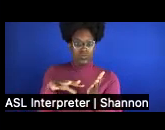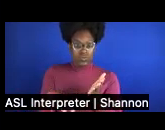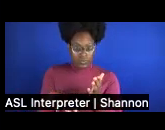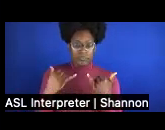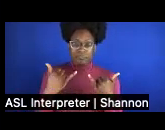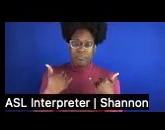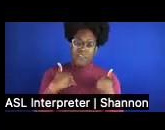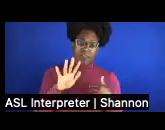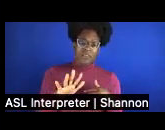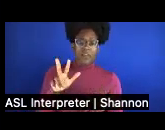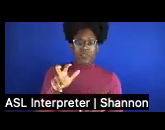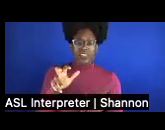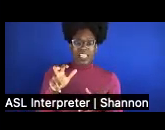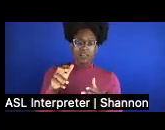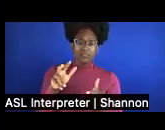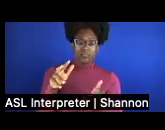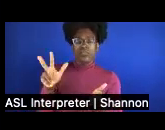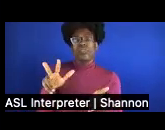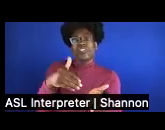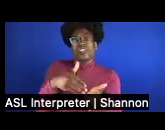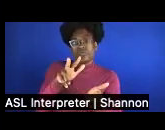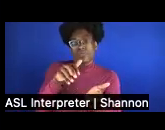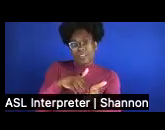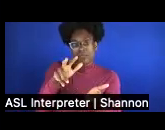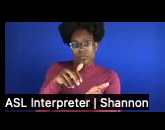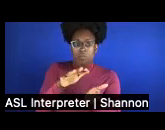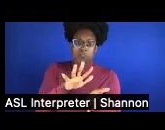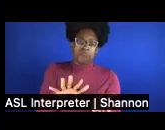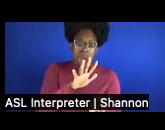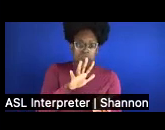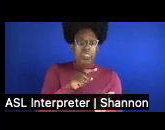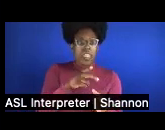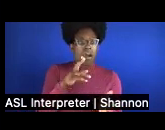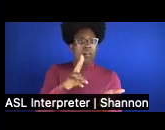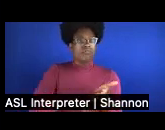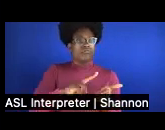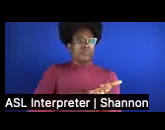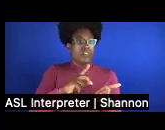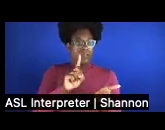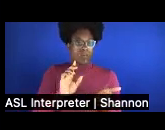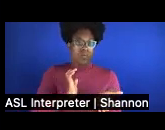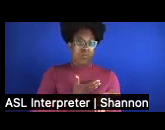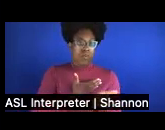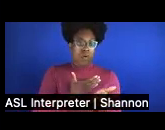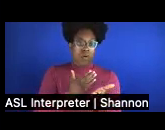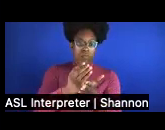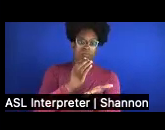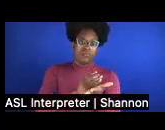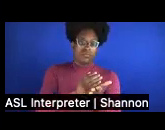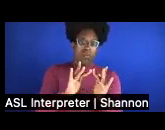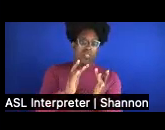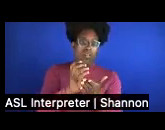classes through two learning management systems that are either kiosk synced or on laptops.